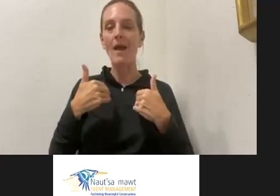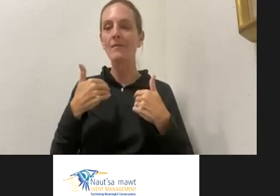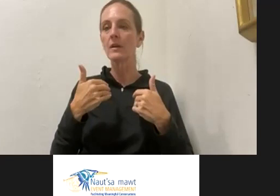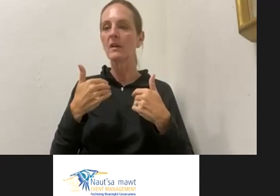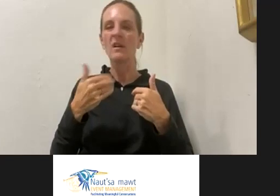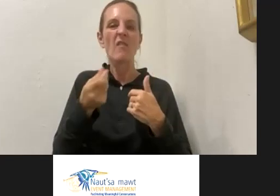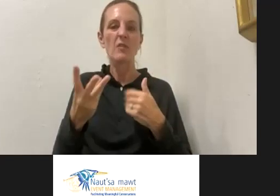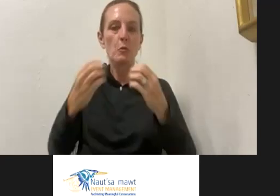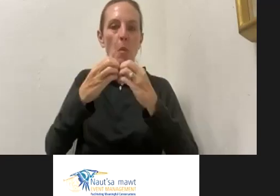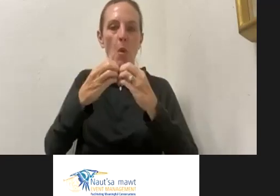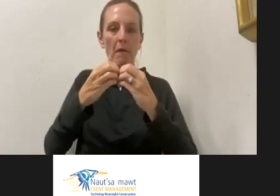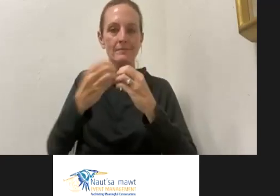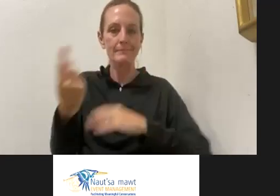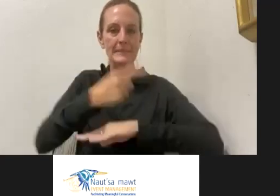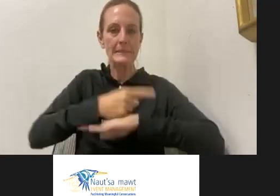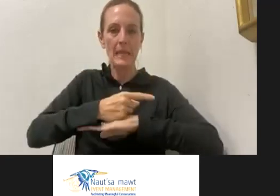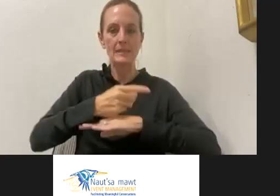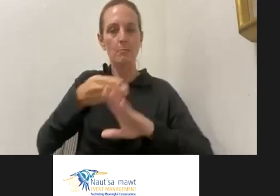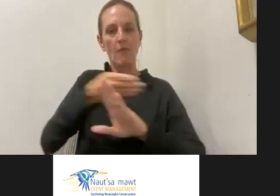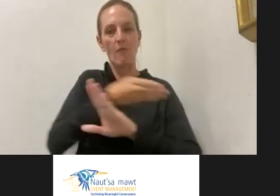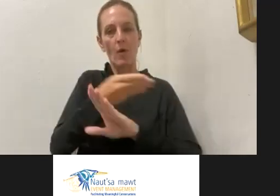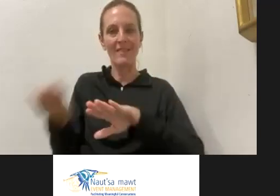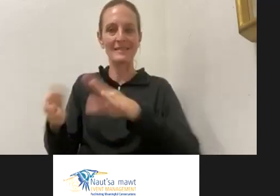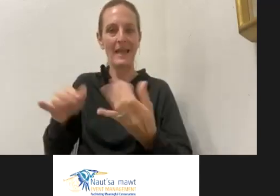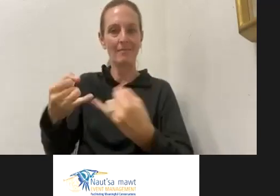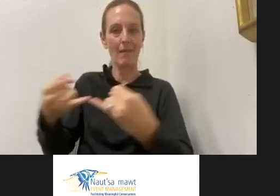before the deadline of a proposal and I already know that I’ve drafted it,